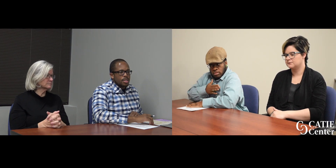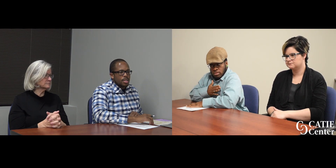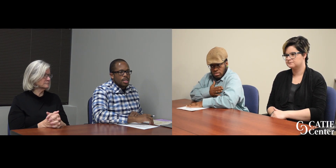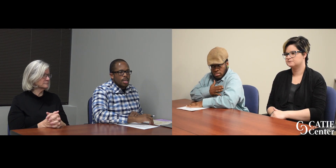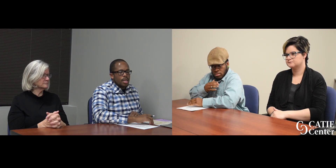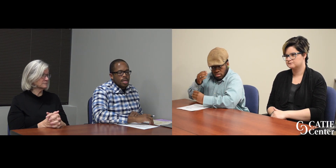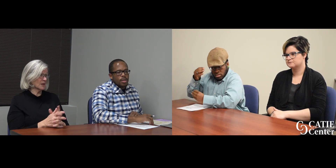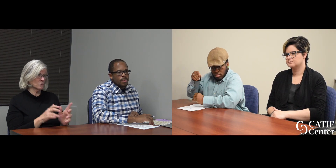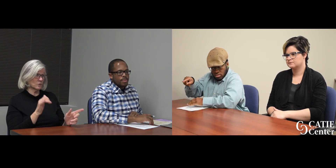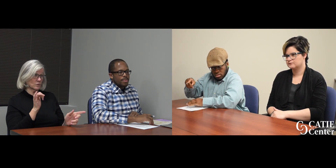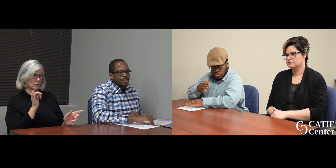Okay.